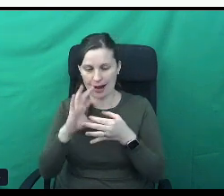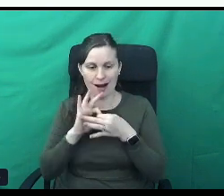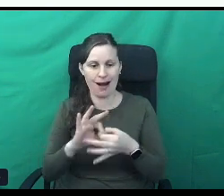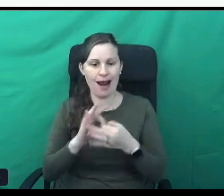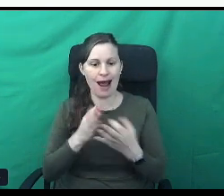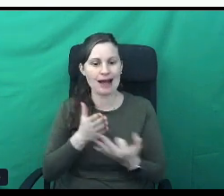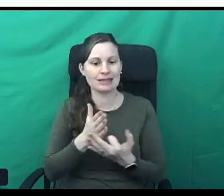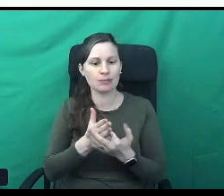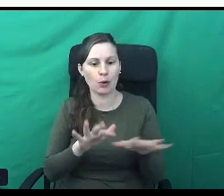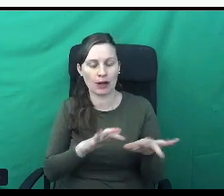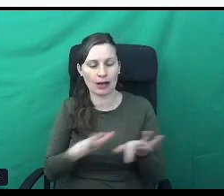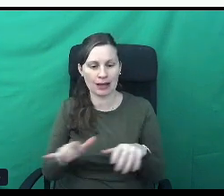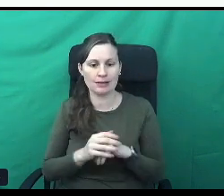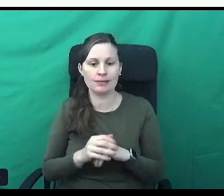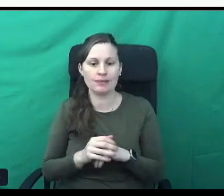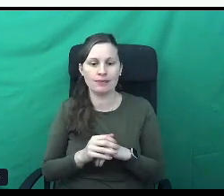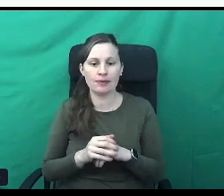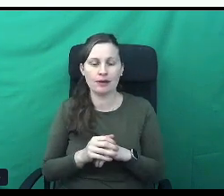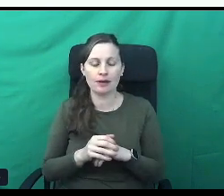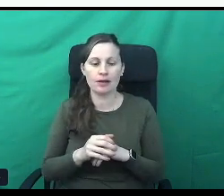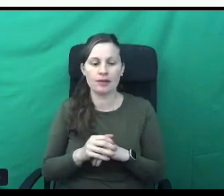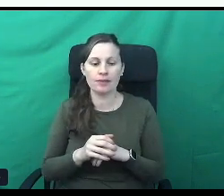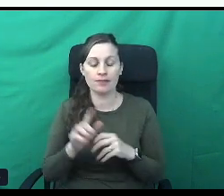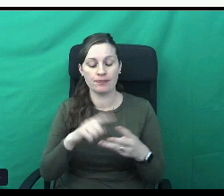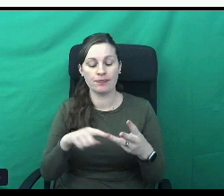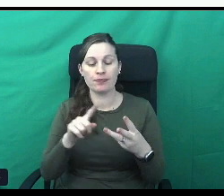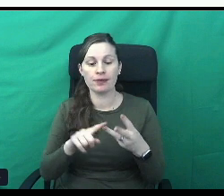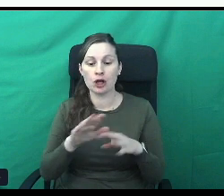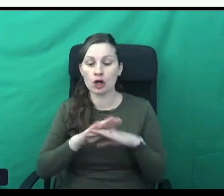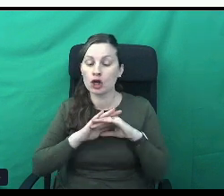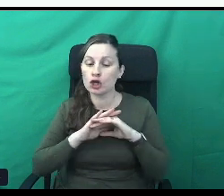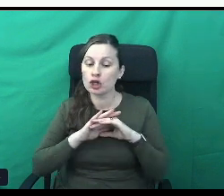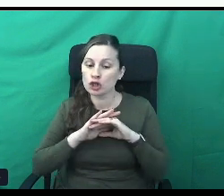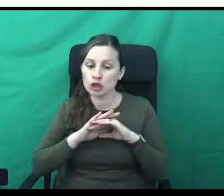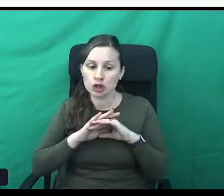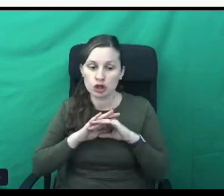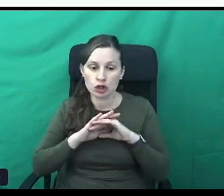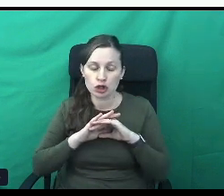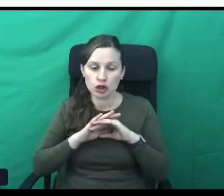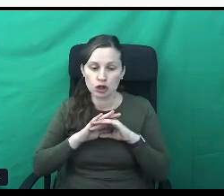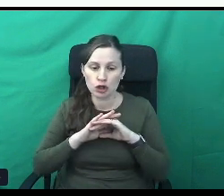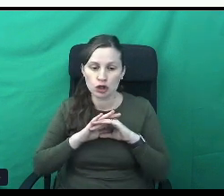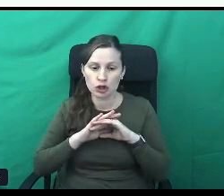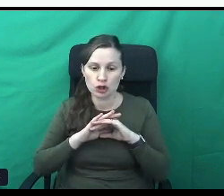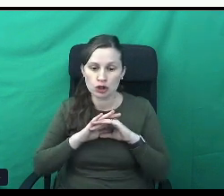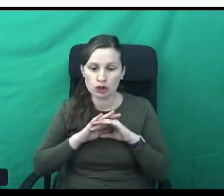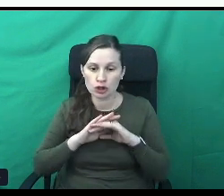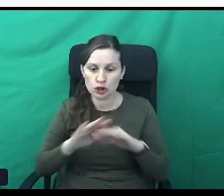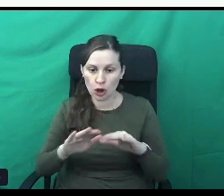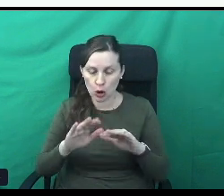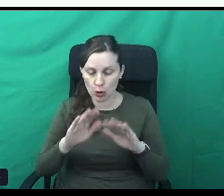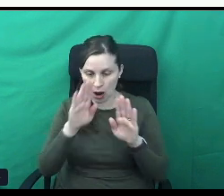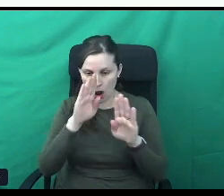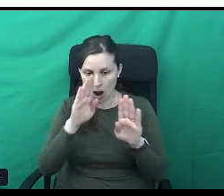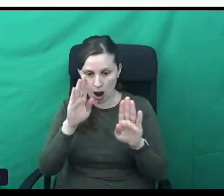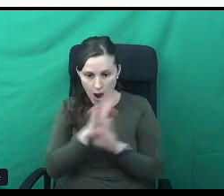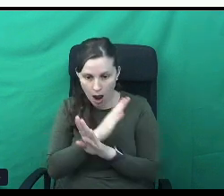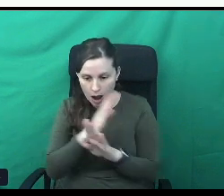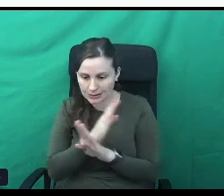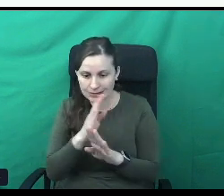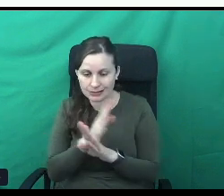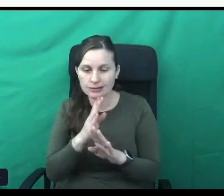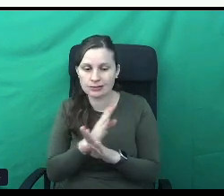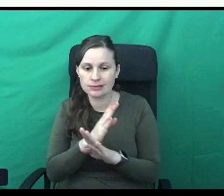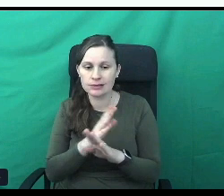Don't hide things that should be focusable using role= "presentation" or aria-hidden= "true".